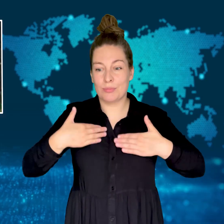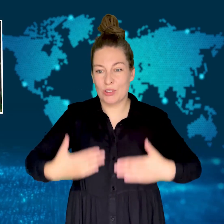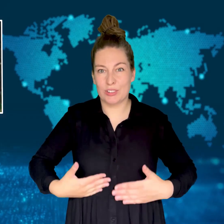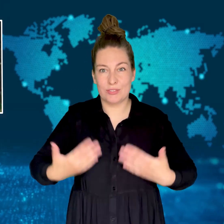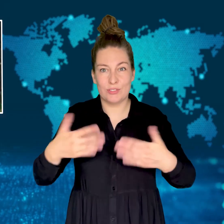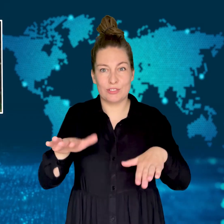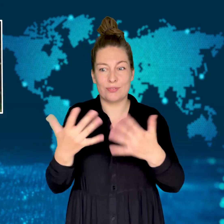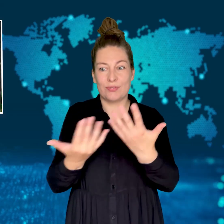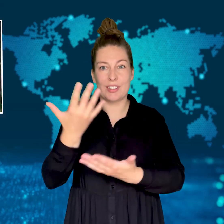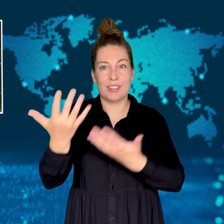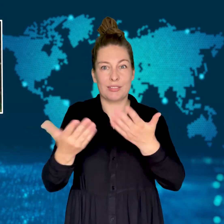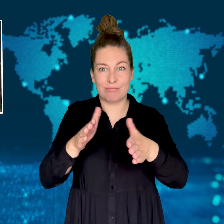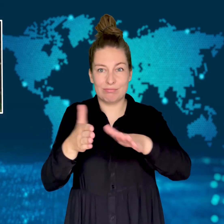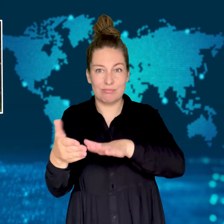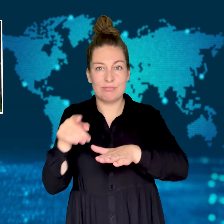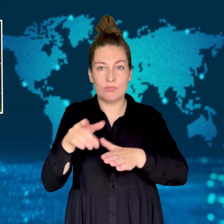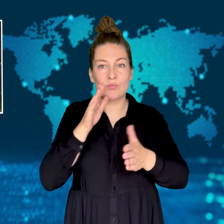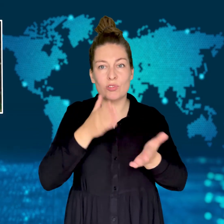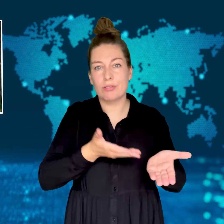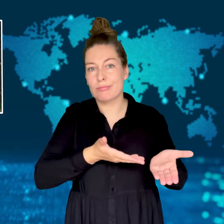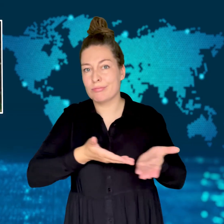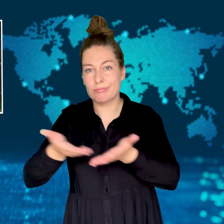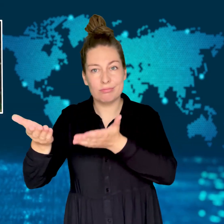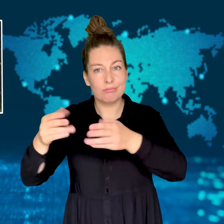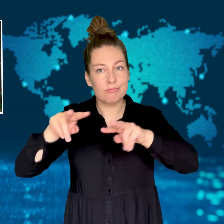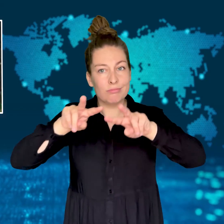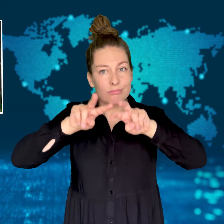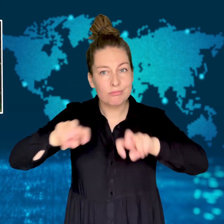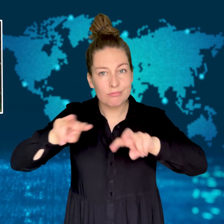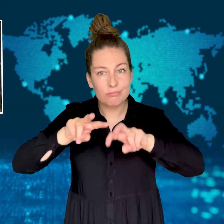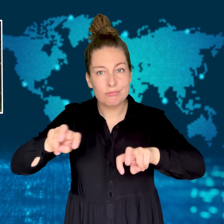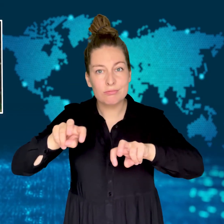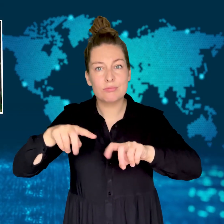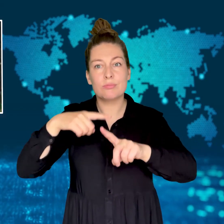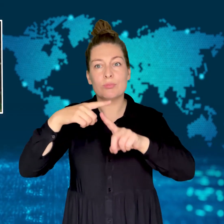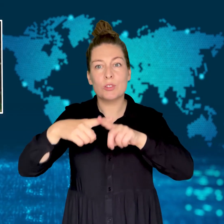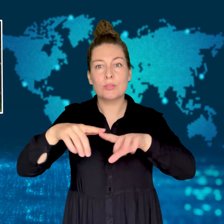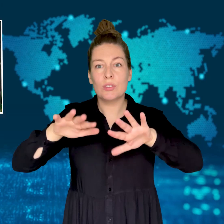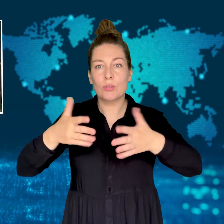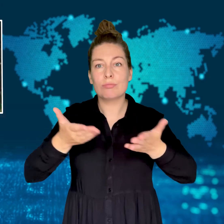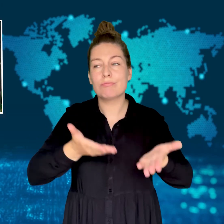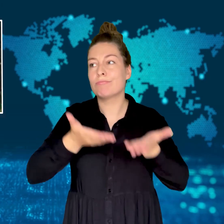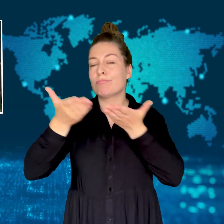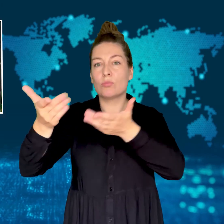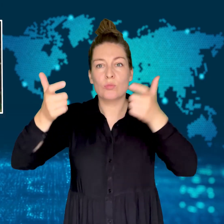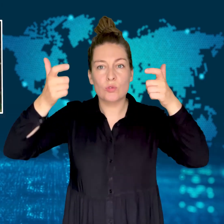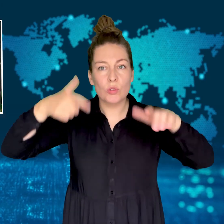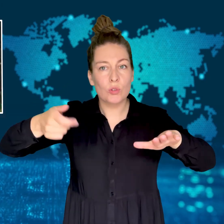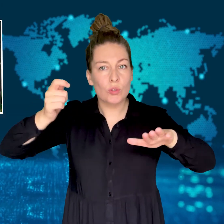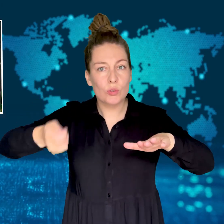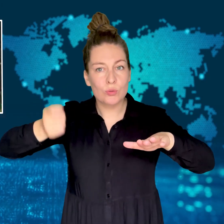and the skeletal remains will be sent for forensic examination.